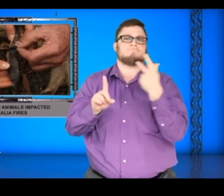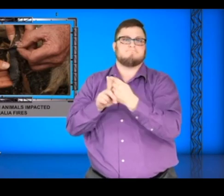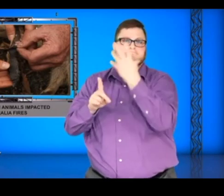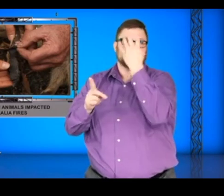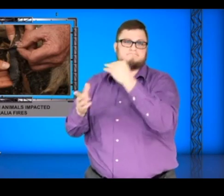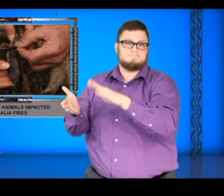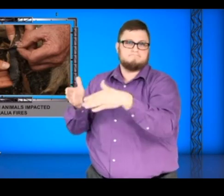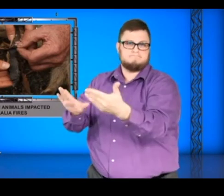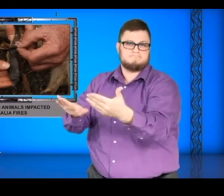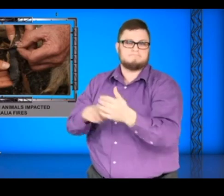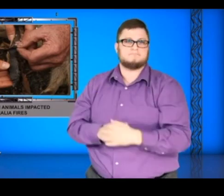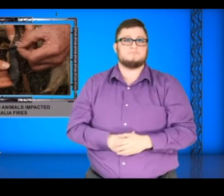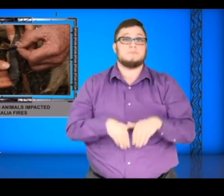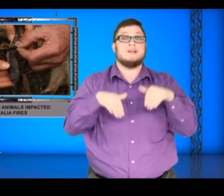put down.